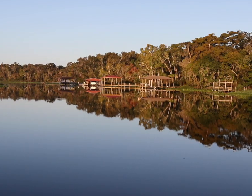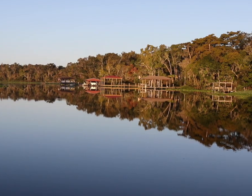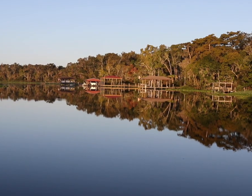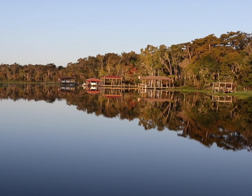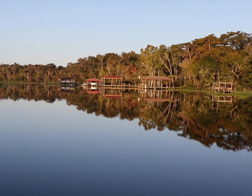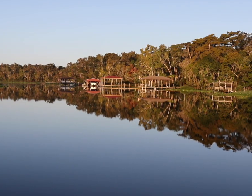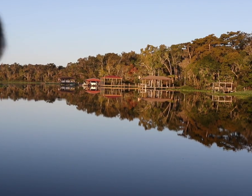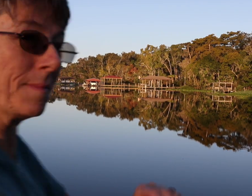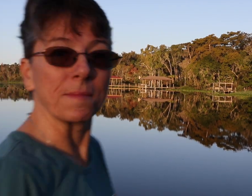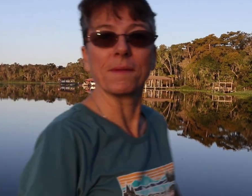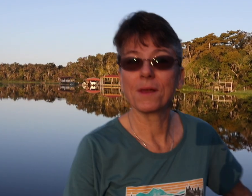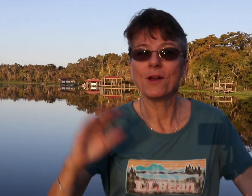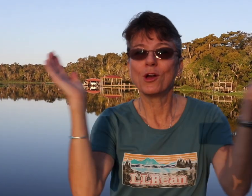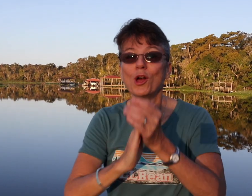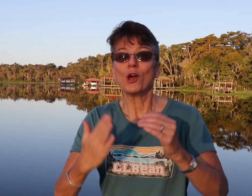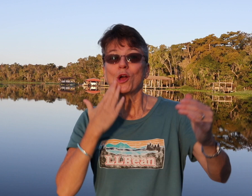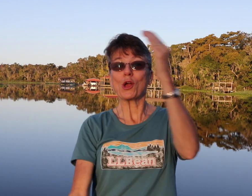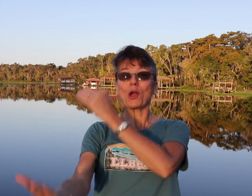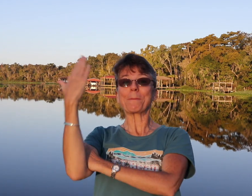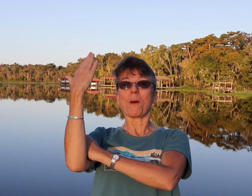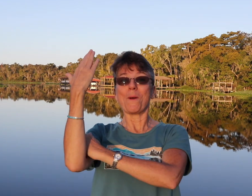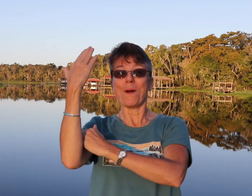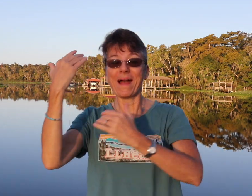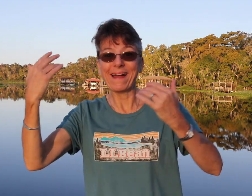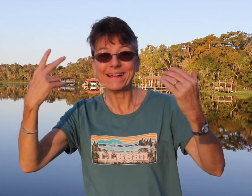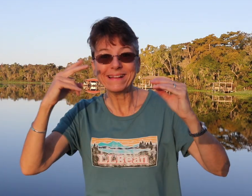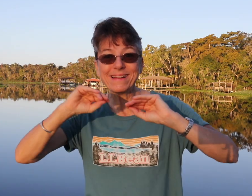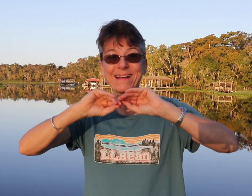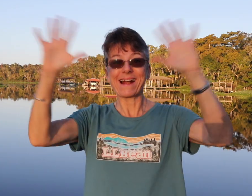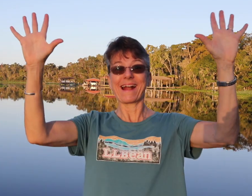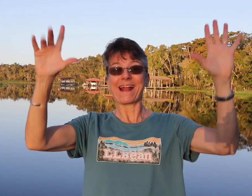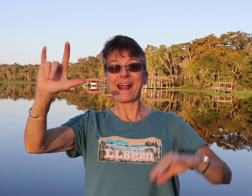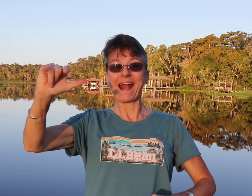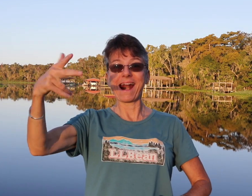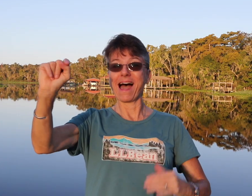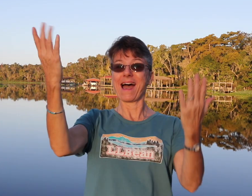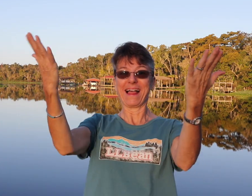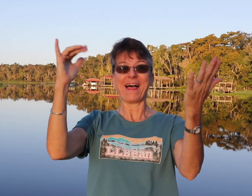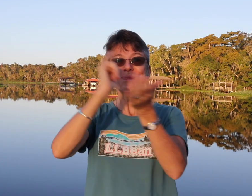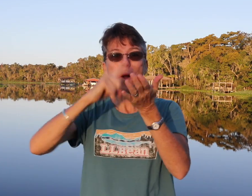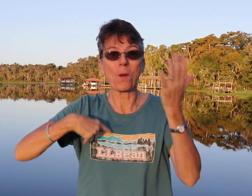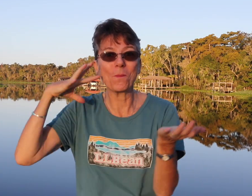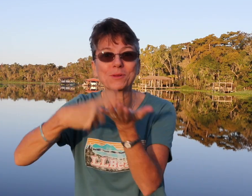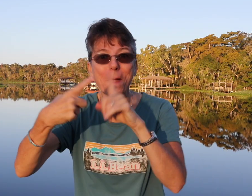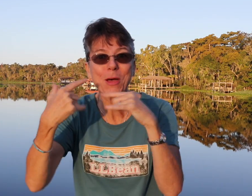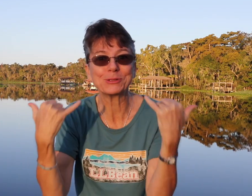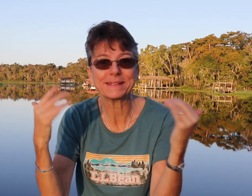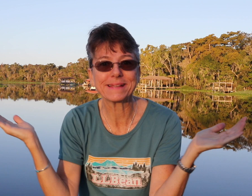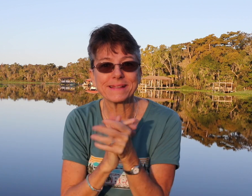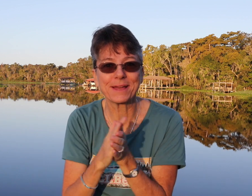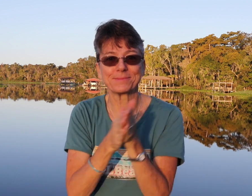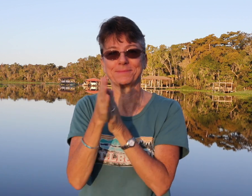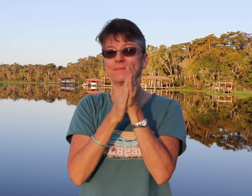GOOD MORNING! SEE THE LIGHT AROUND US. THAT IS WHAT I WILL BE TALKING ABOUT TODAY.